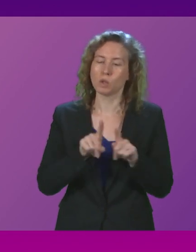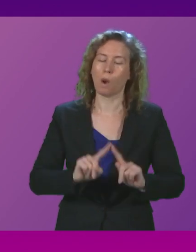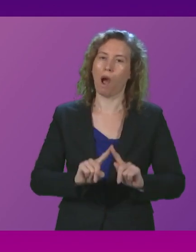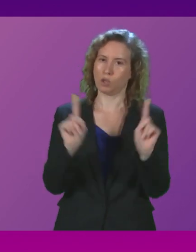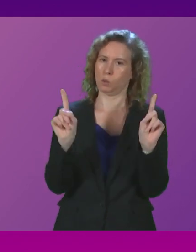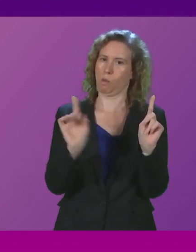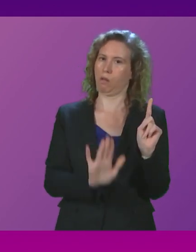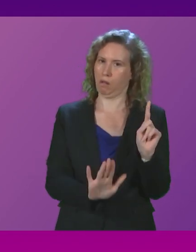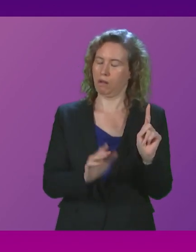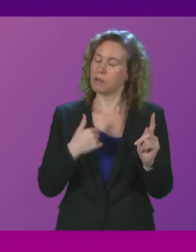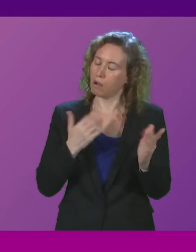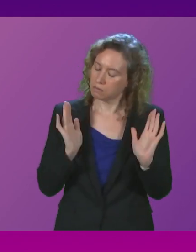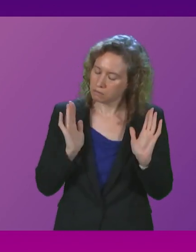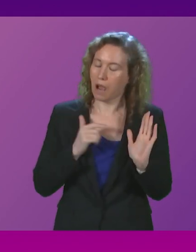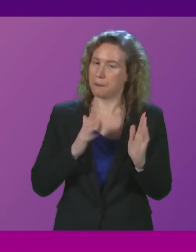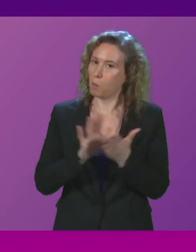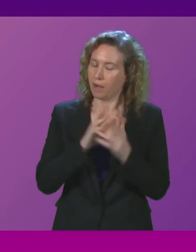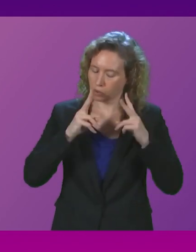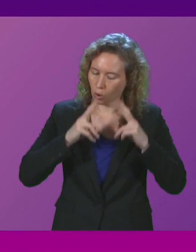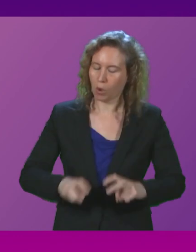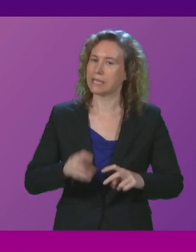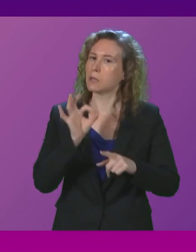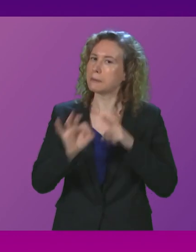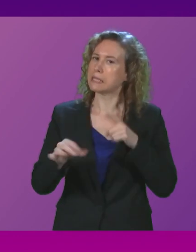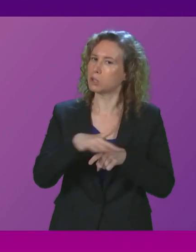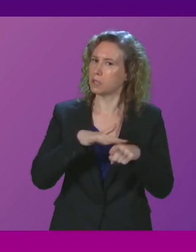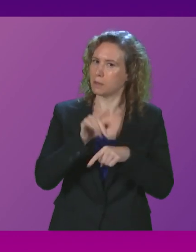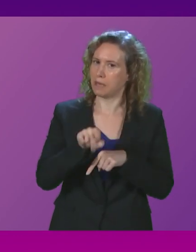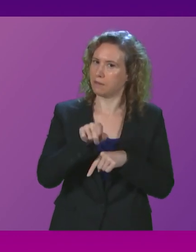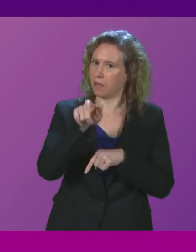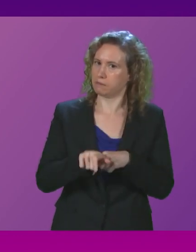I am more than willing to look into the particular circumstances around that.